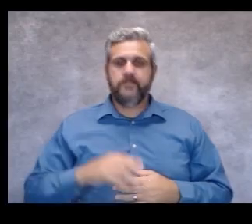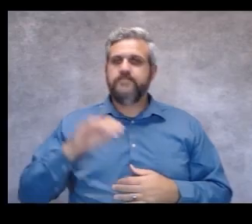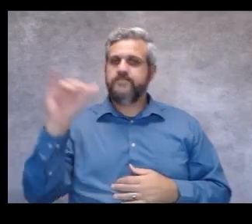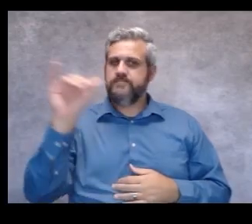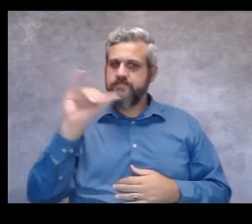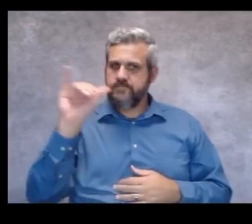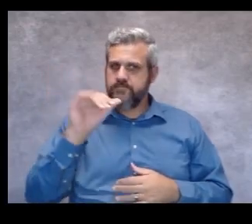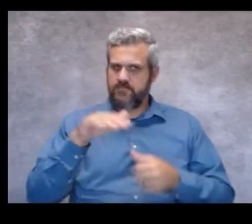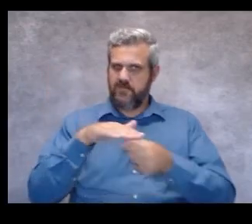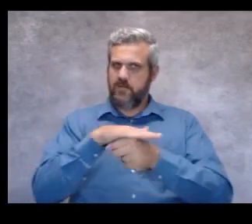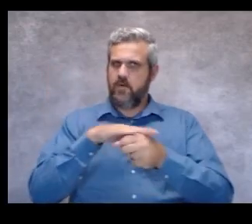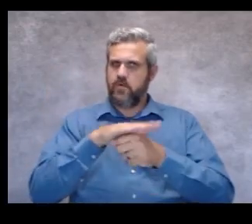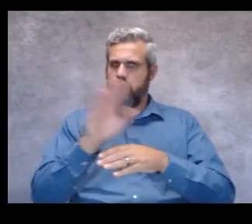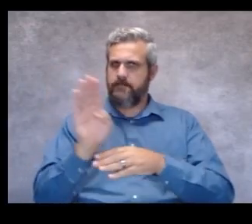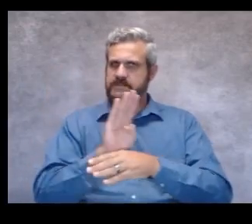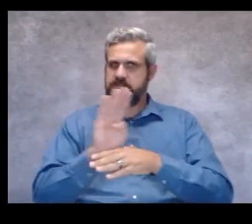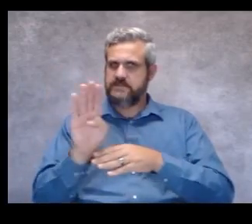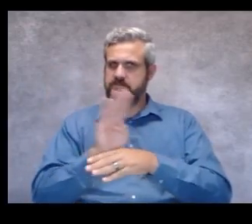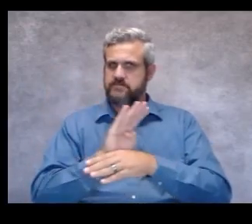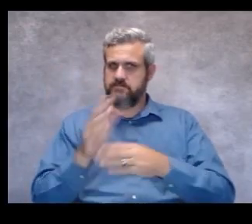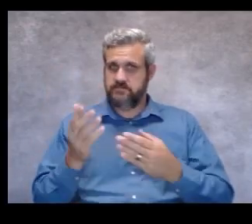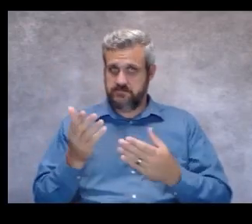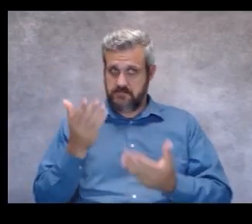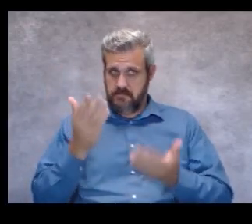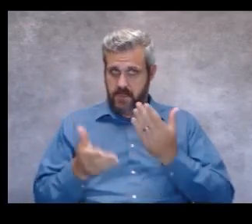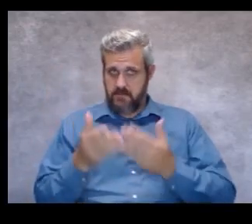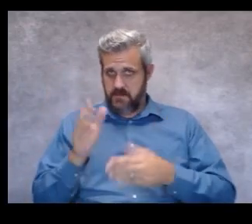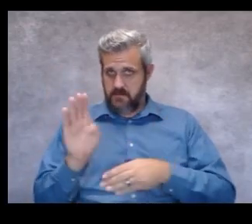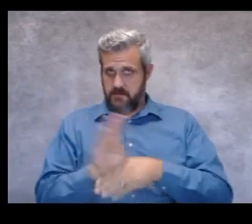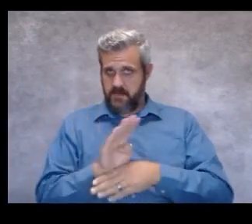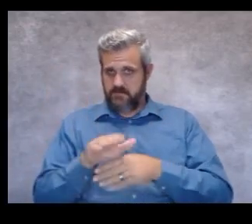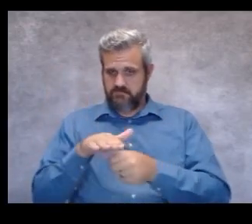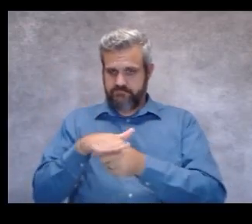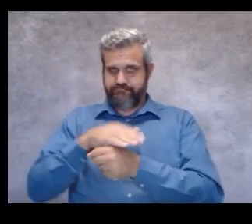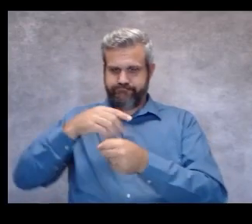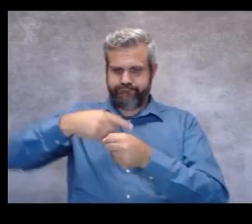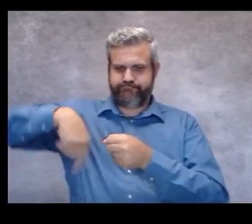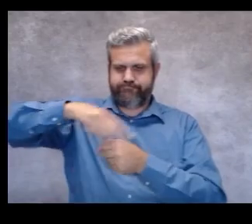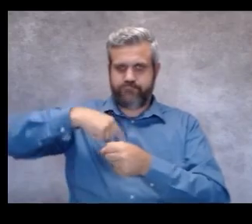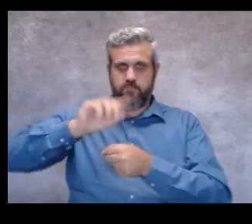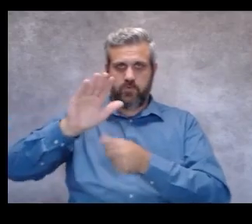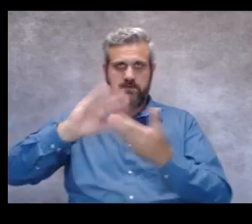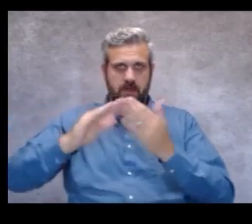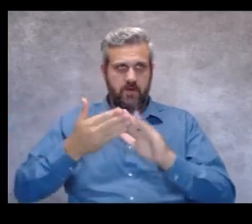Also, local businesses. Maybe there are businesses in your in your town or